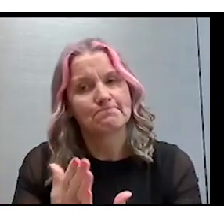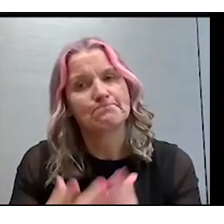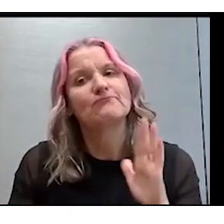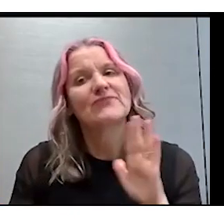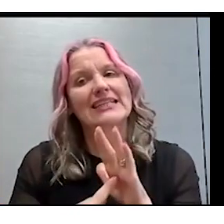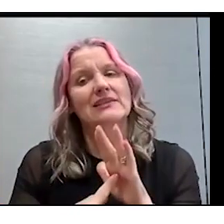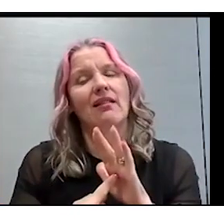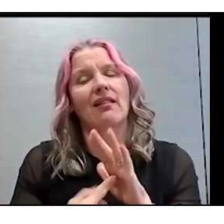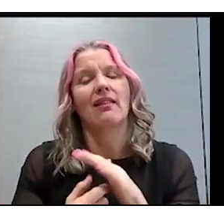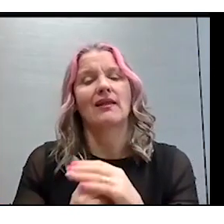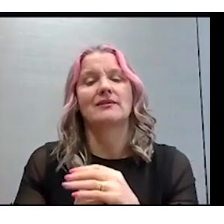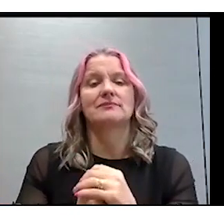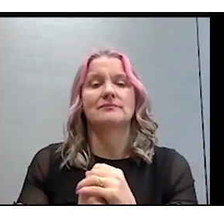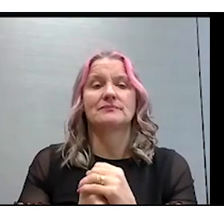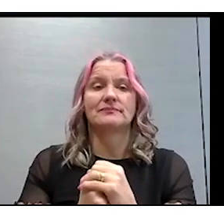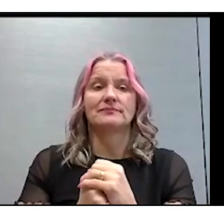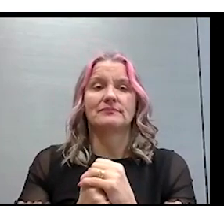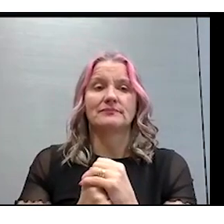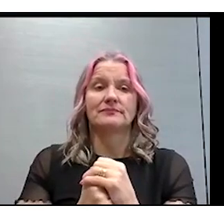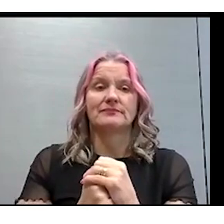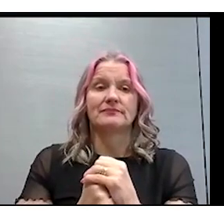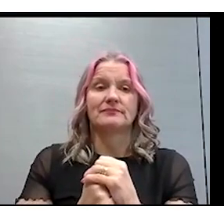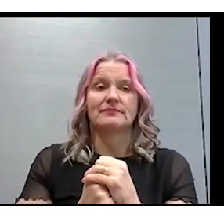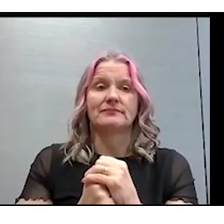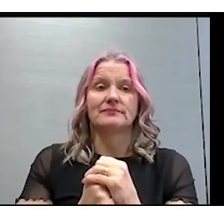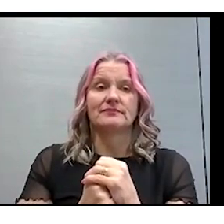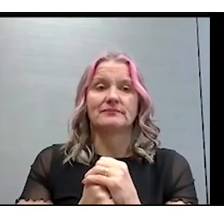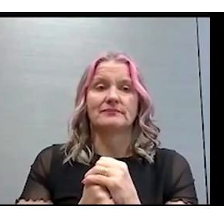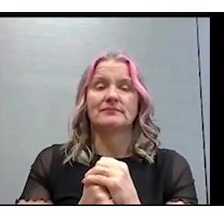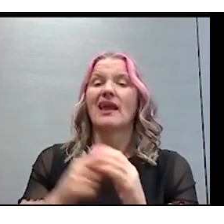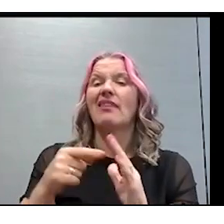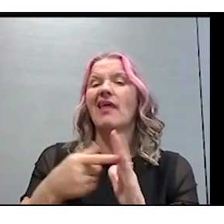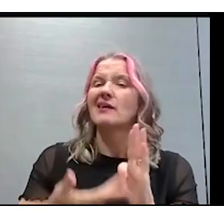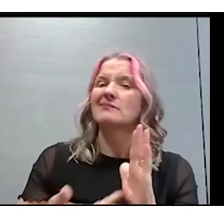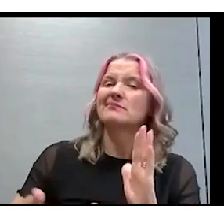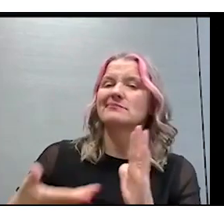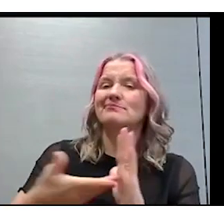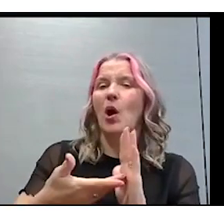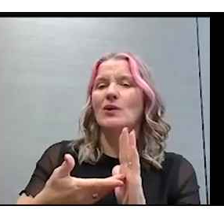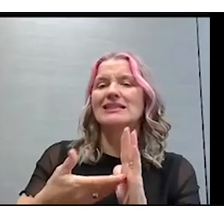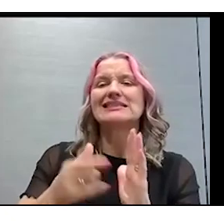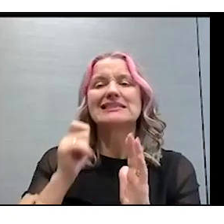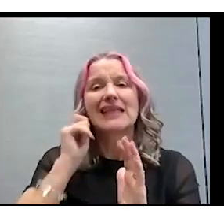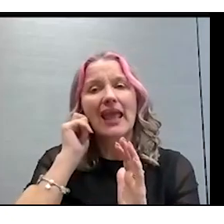And then this is my bonus last time, if you will remember that everything, we touched